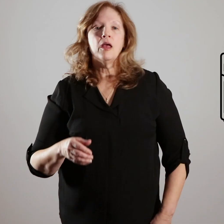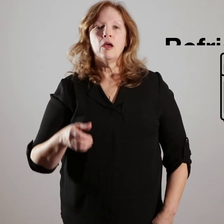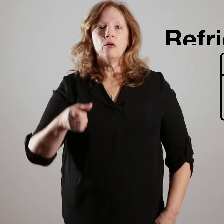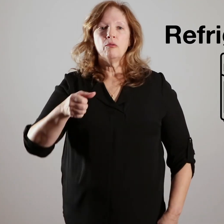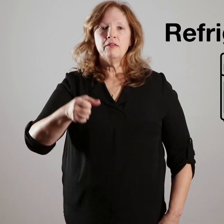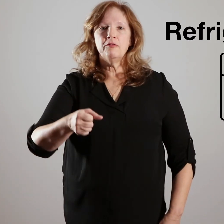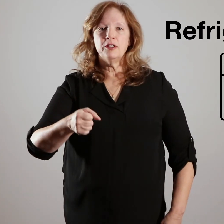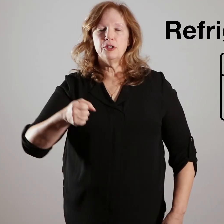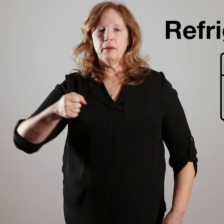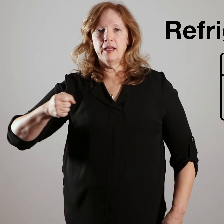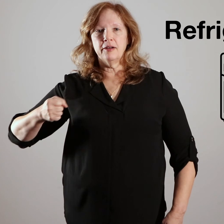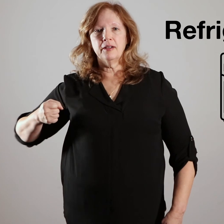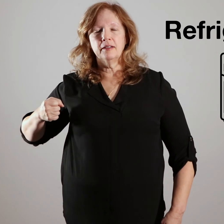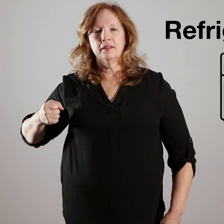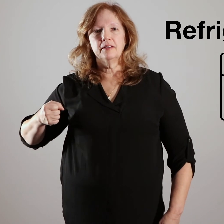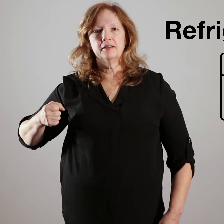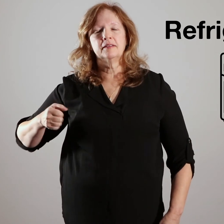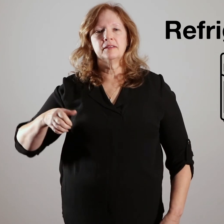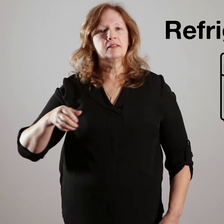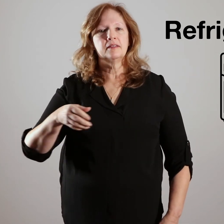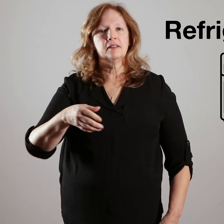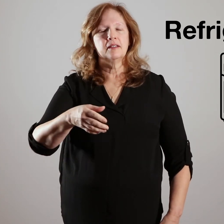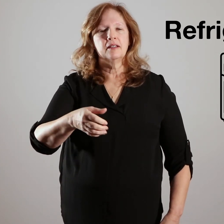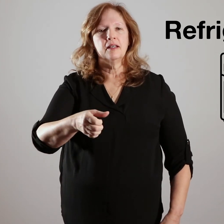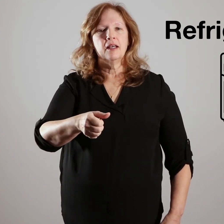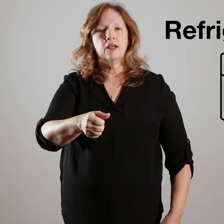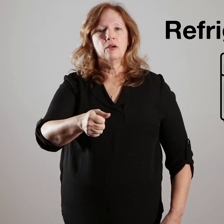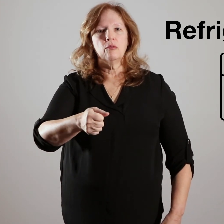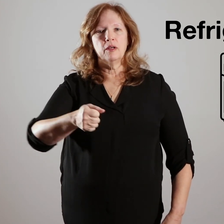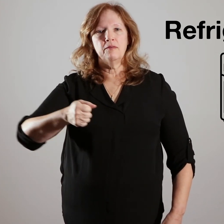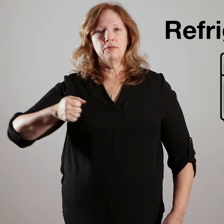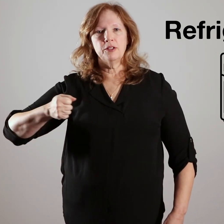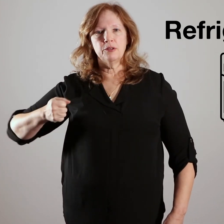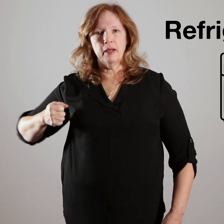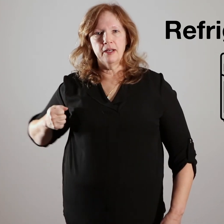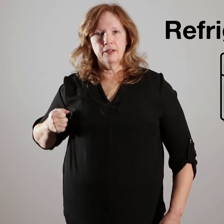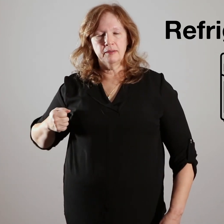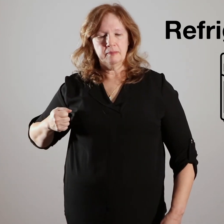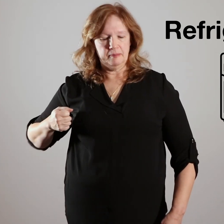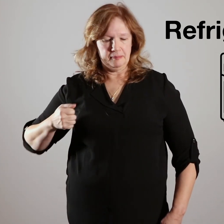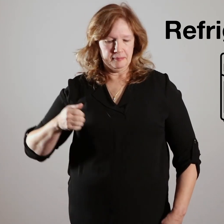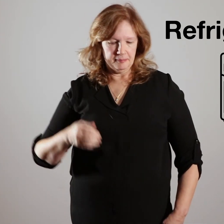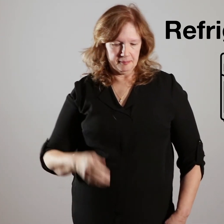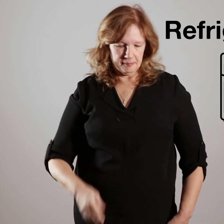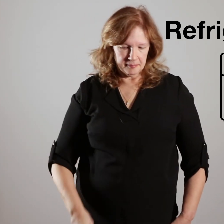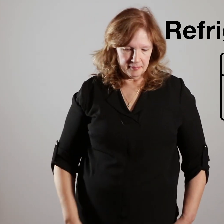[person signing refrigerator] refrigerator